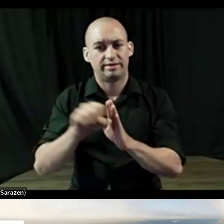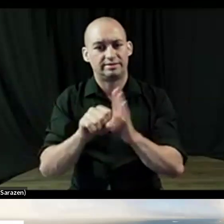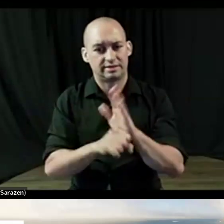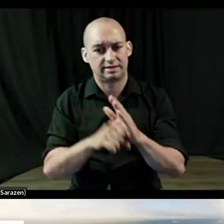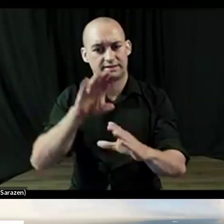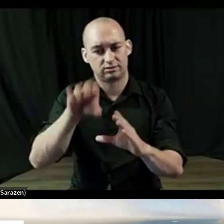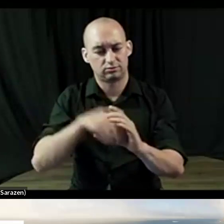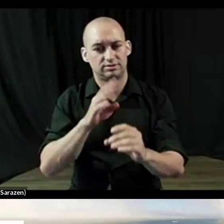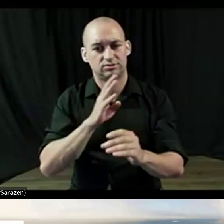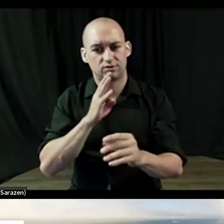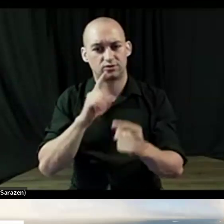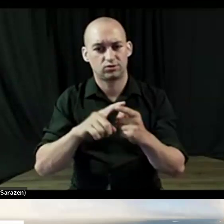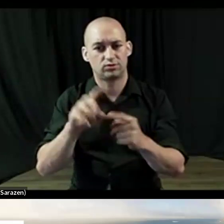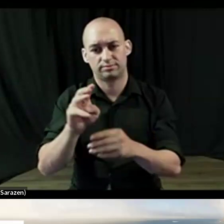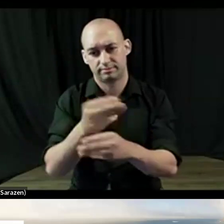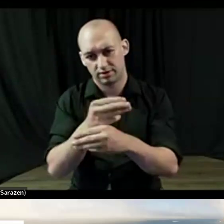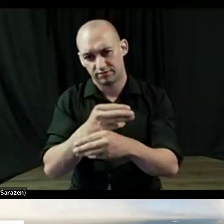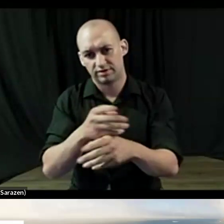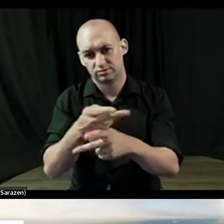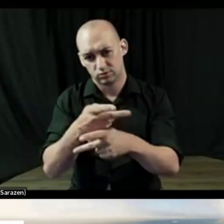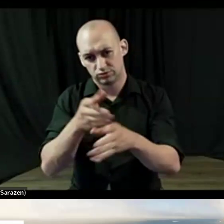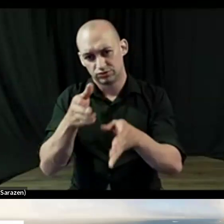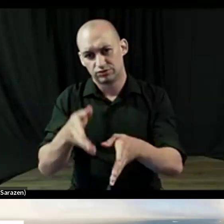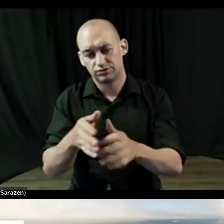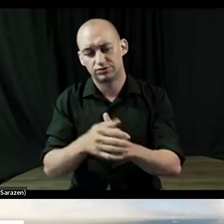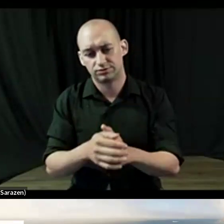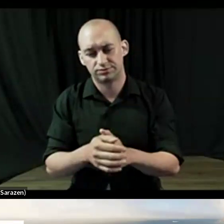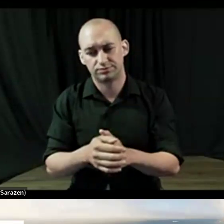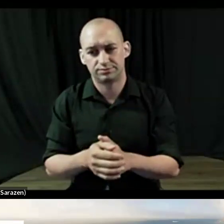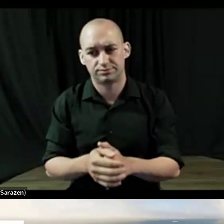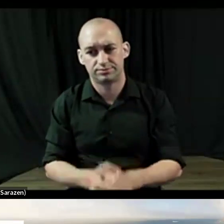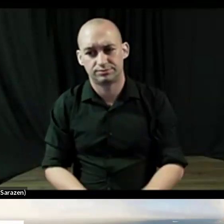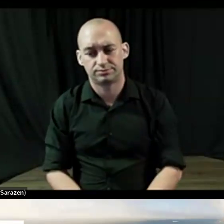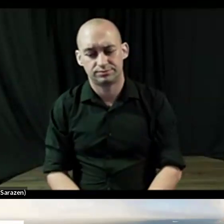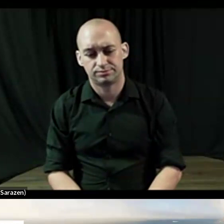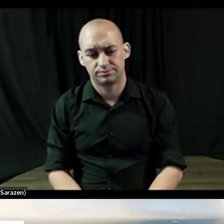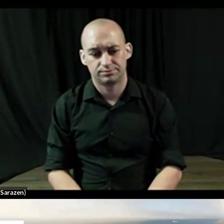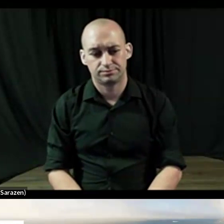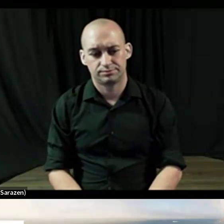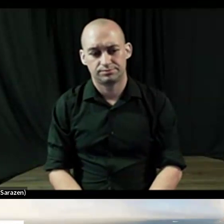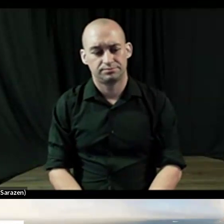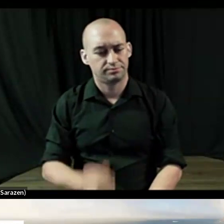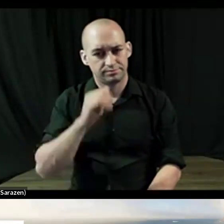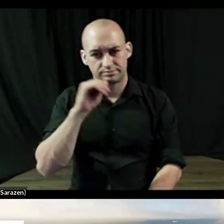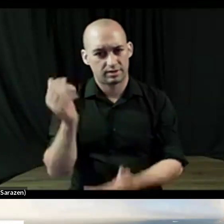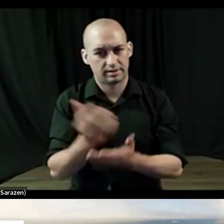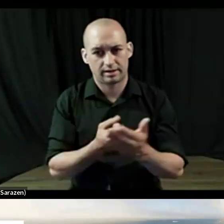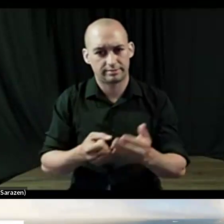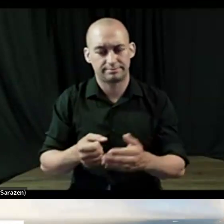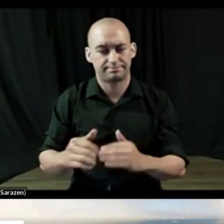with manufacturers and getting a sense of that. So again, we haven't received the capacity grant yet.